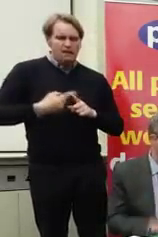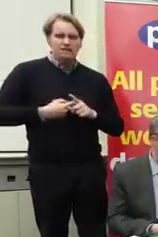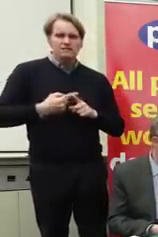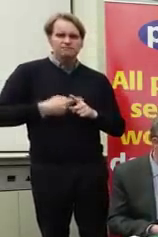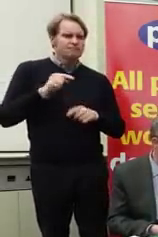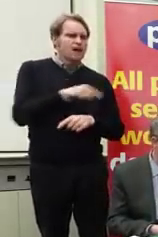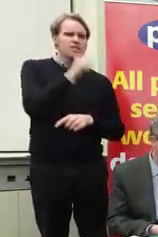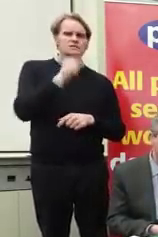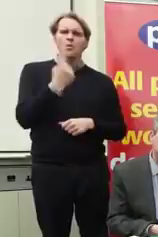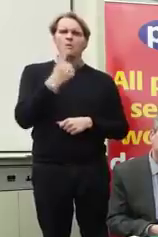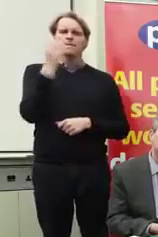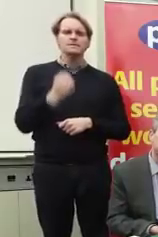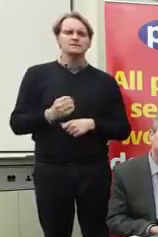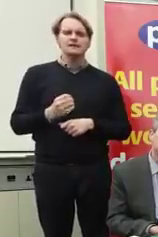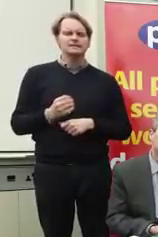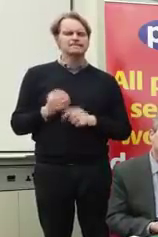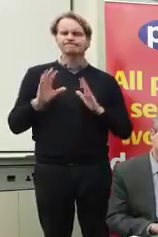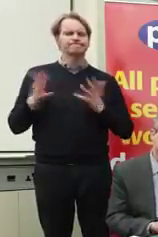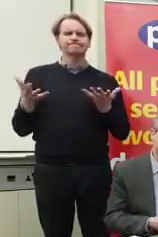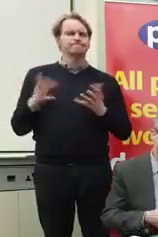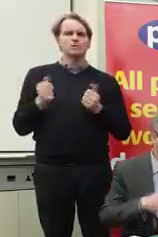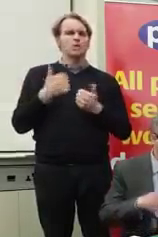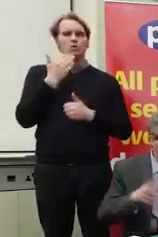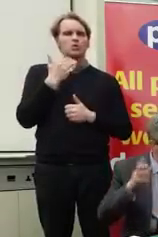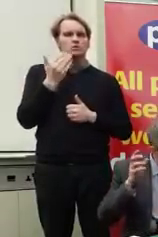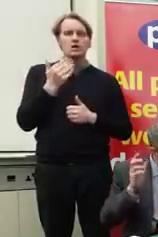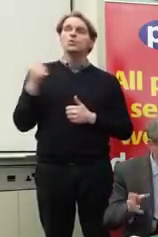servants and PCS members throughout the UK should be able to get that, and better